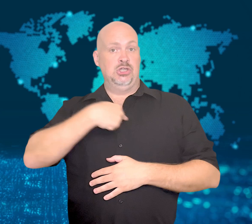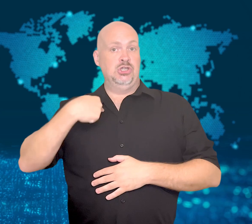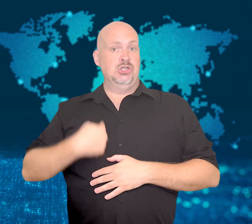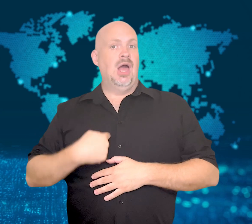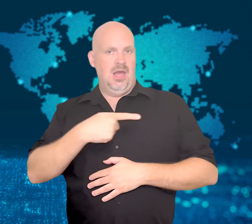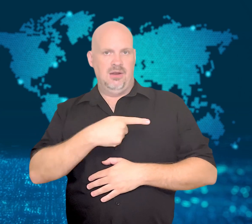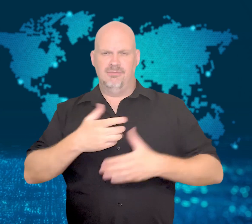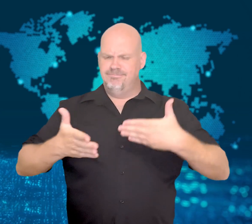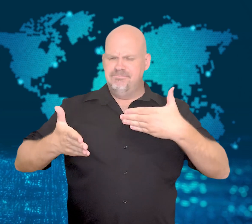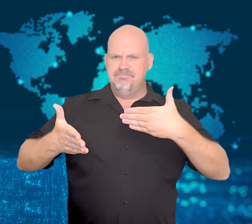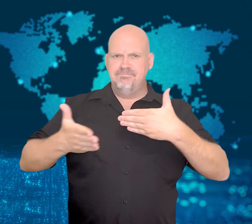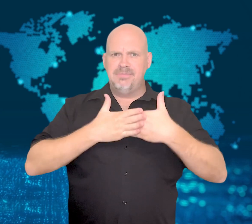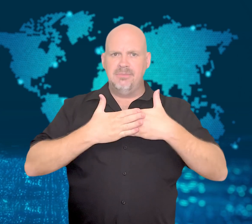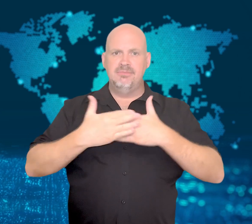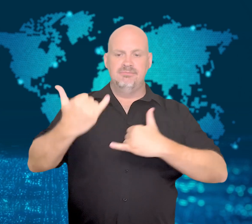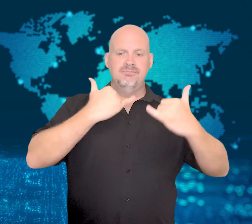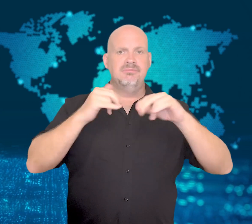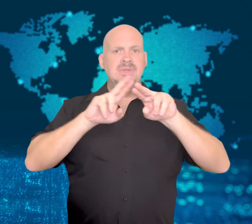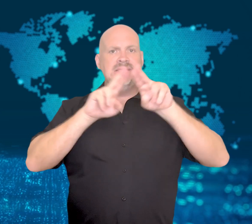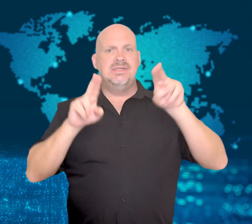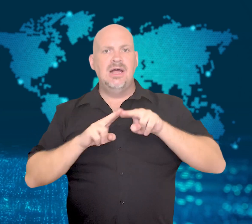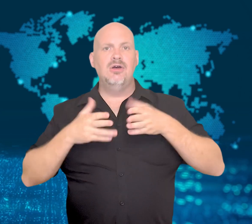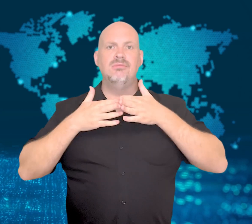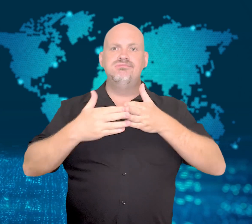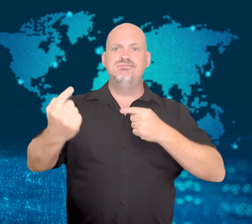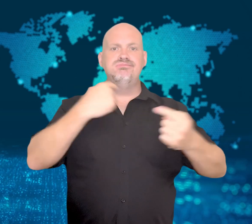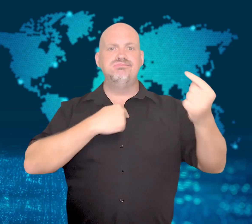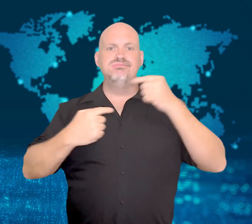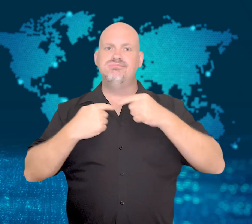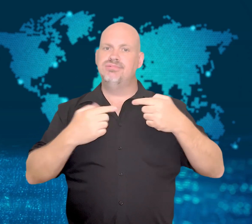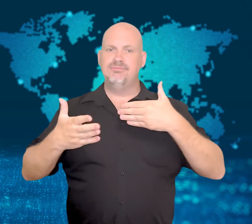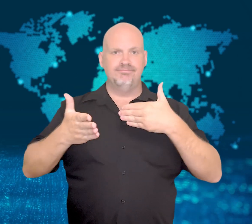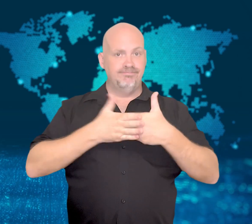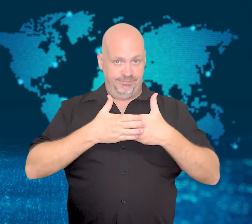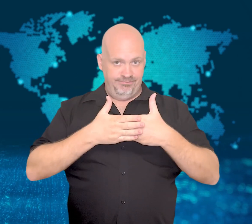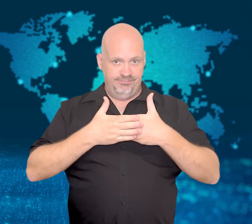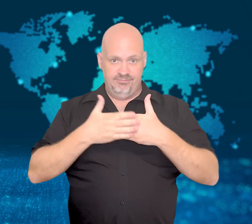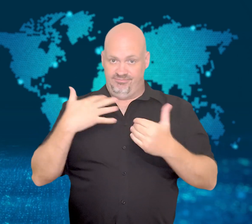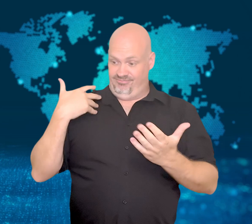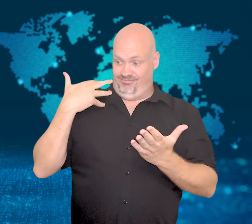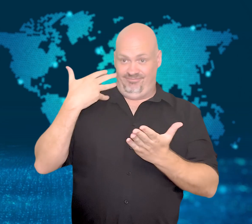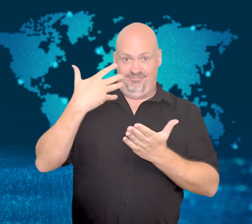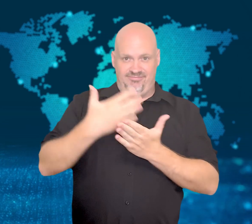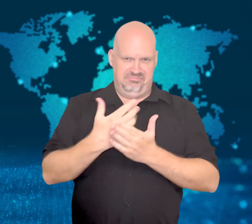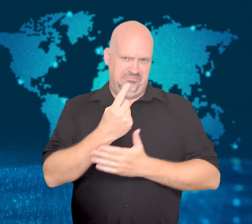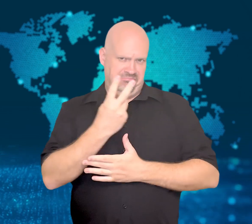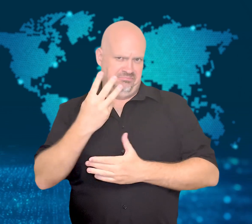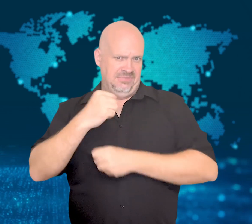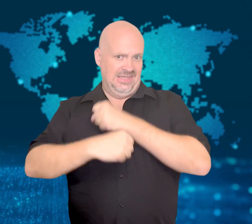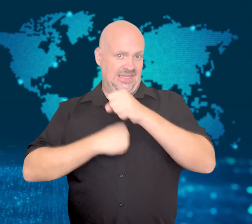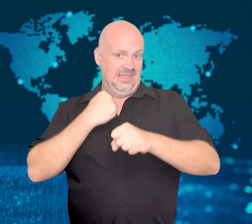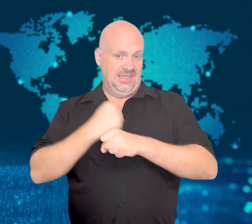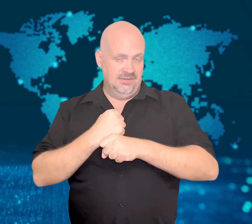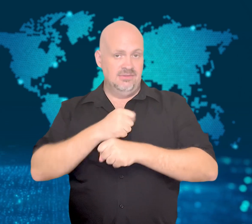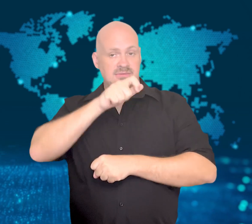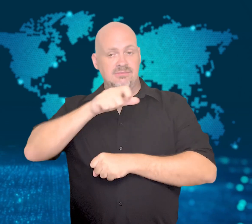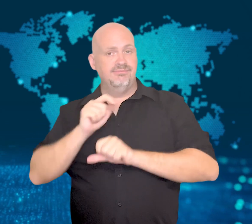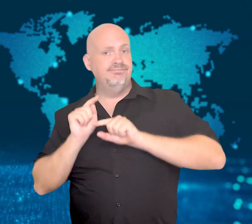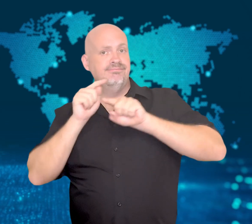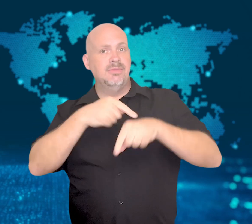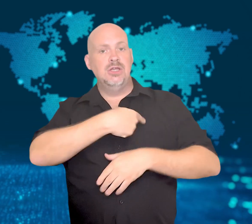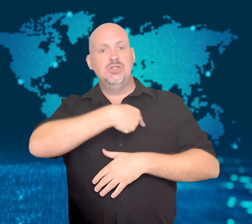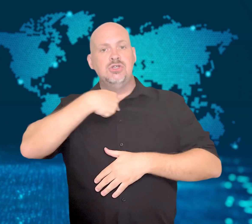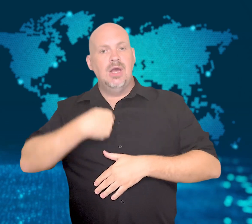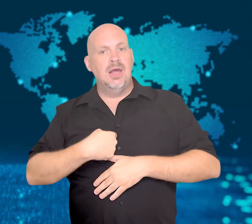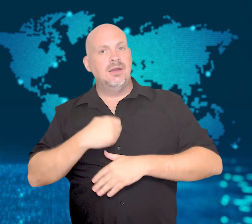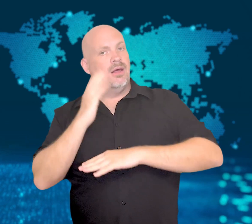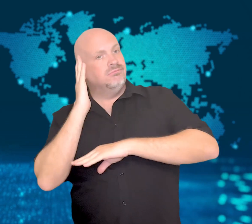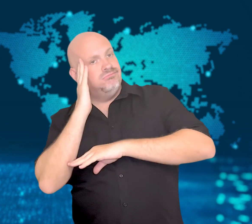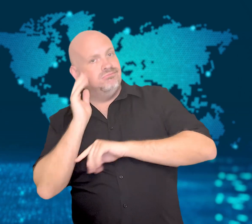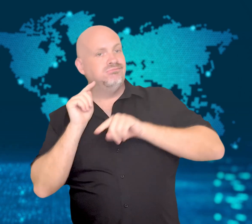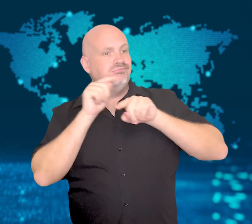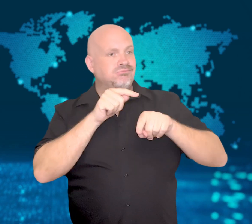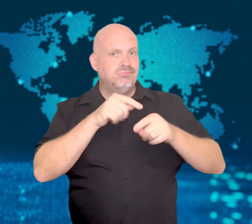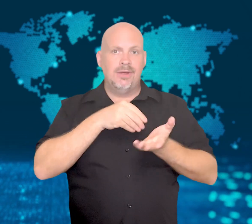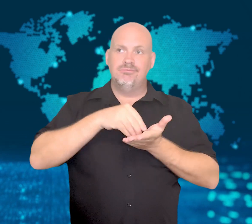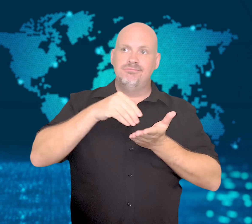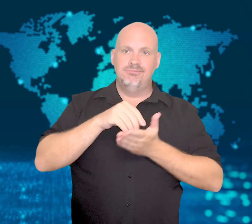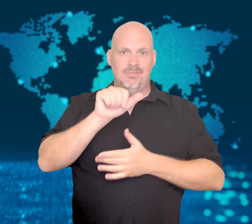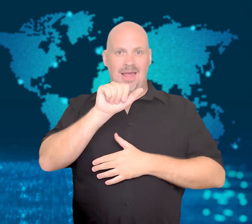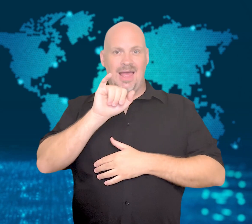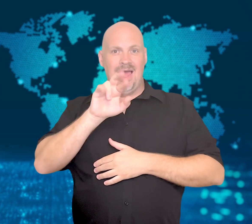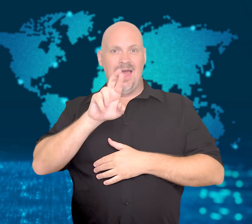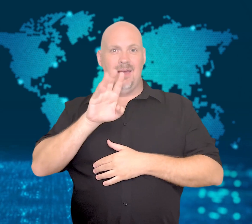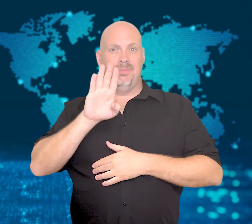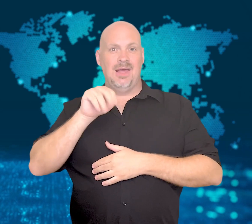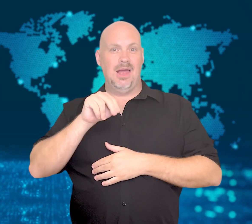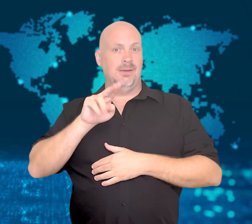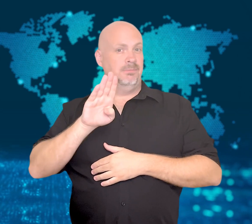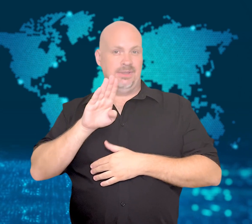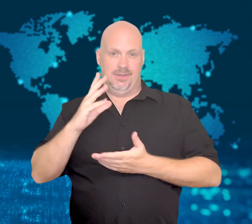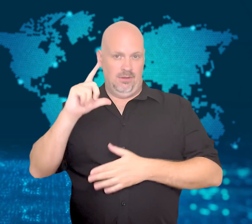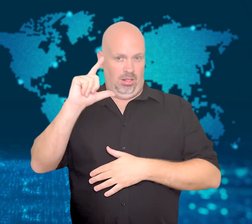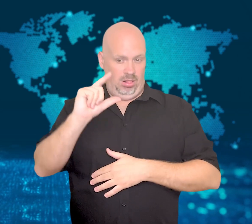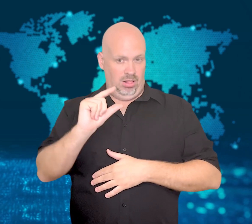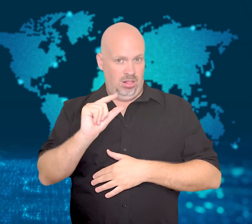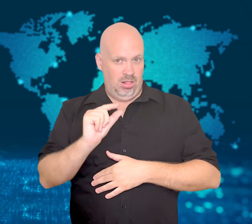stays in China have accounted for approximately 1% of Airbnb's earnings.